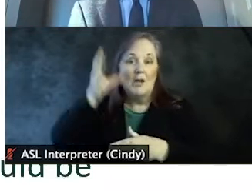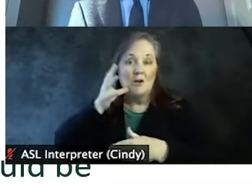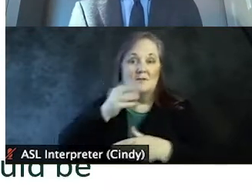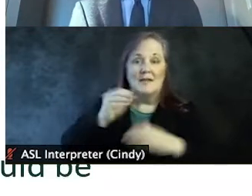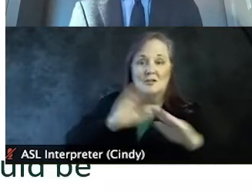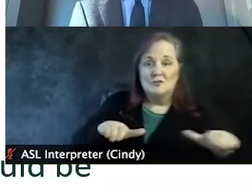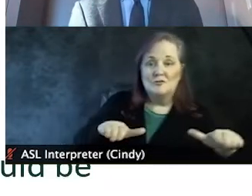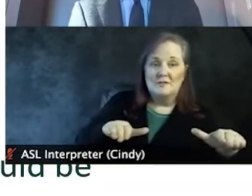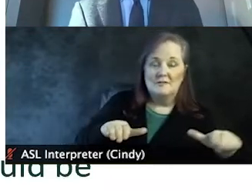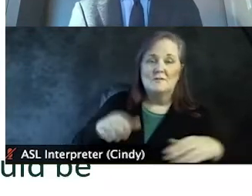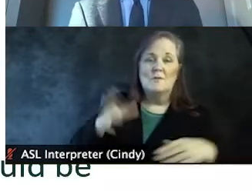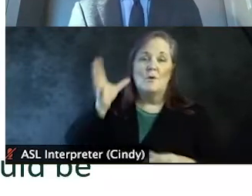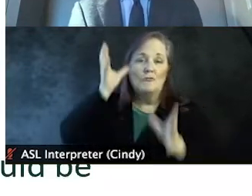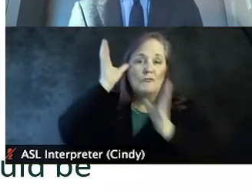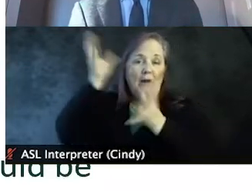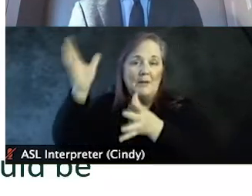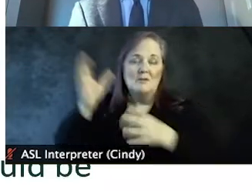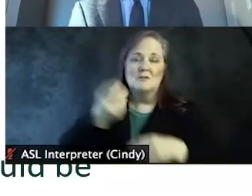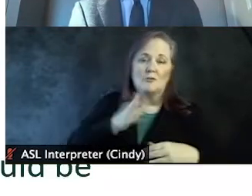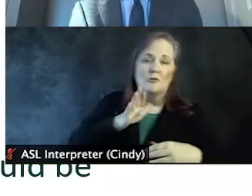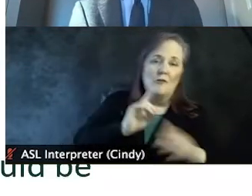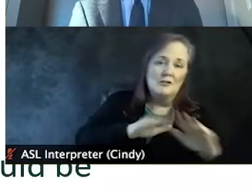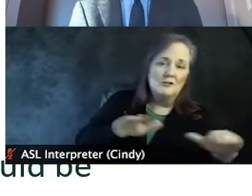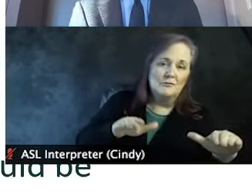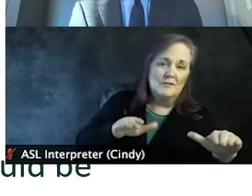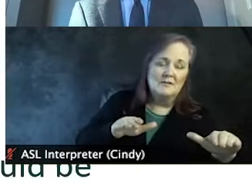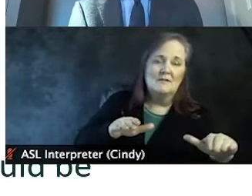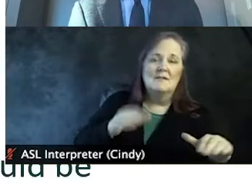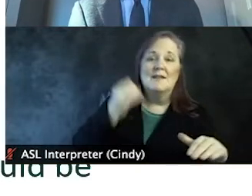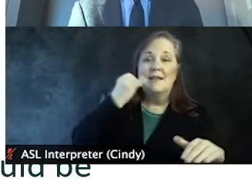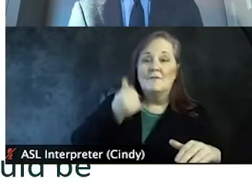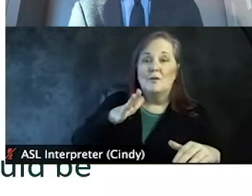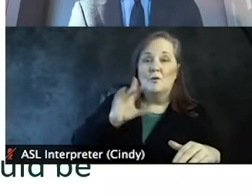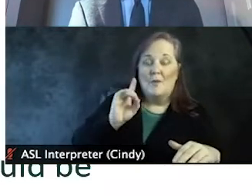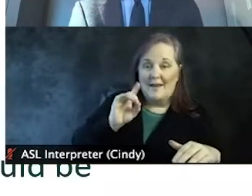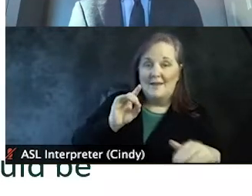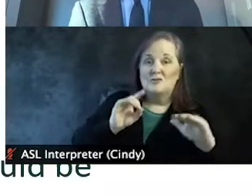Conversely, Prop 19 would narrow the exception for inherited properties. Specifically, it limits the exception